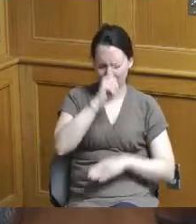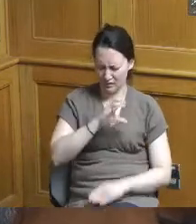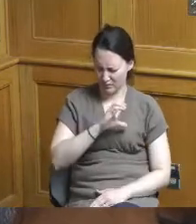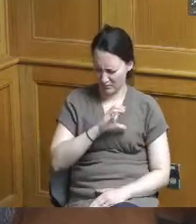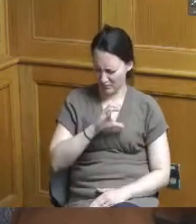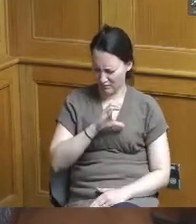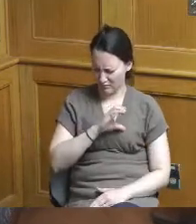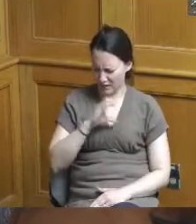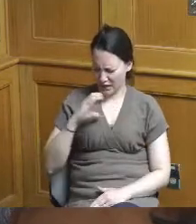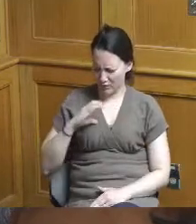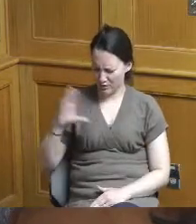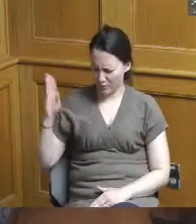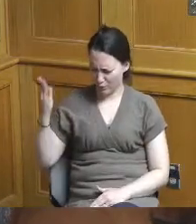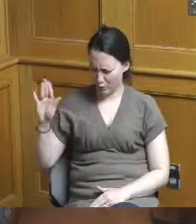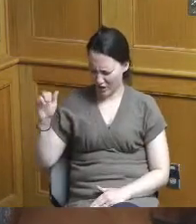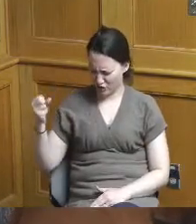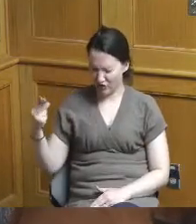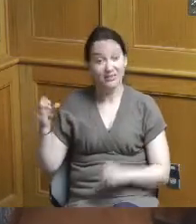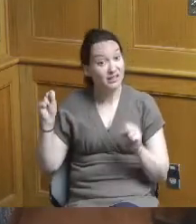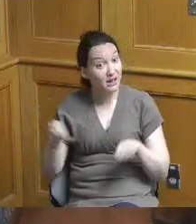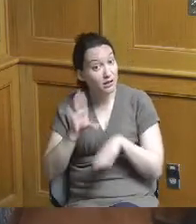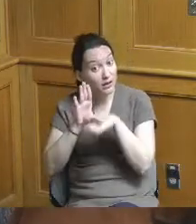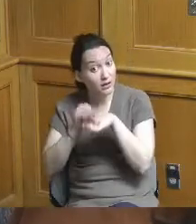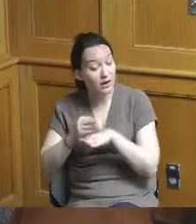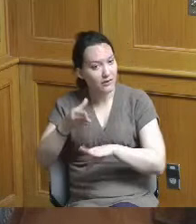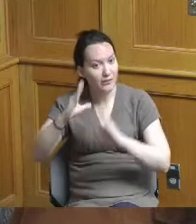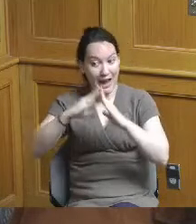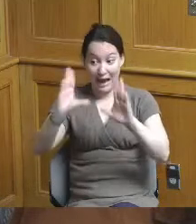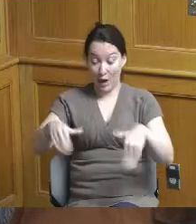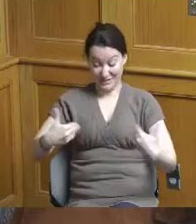Blue Ash asked could it be some abatements for fixing up the house you already have